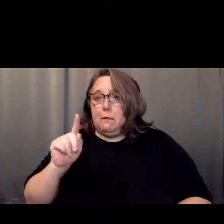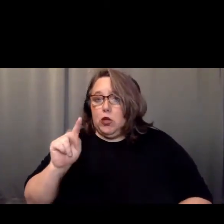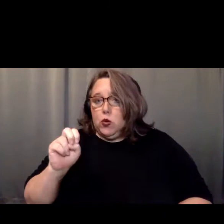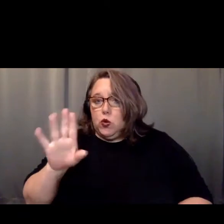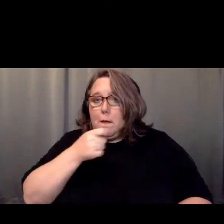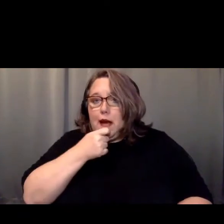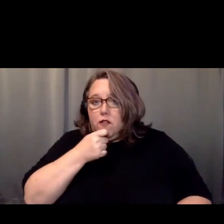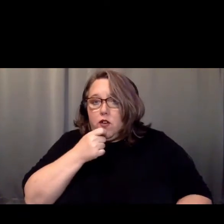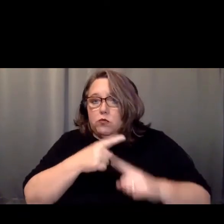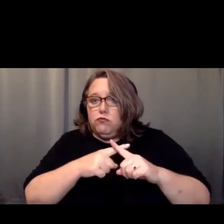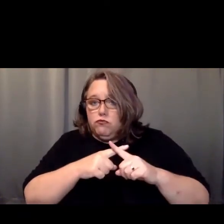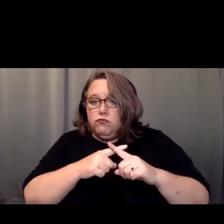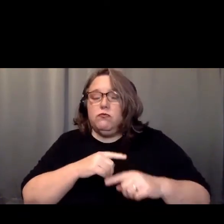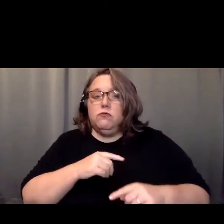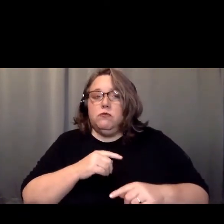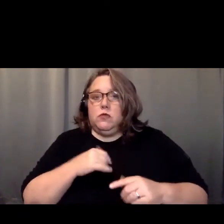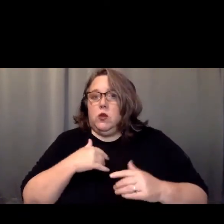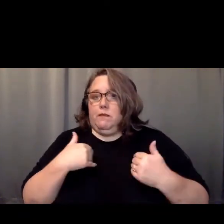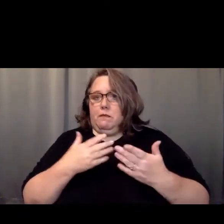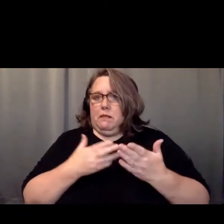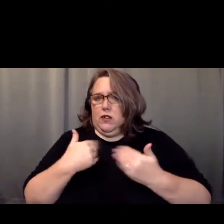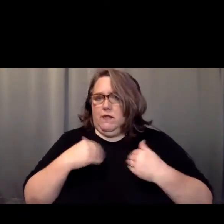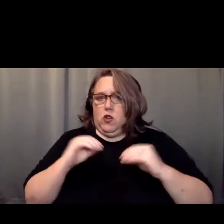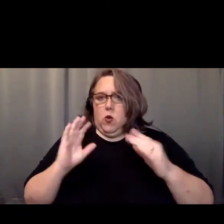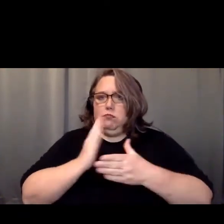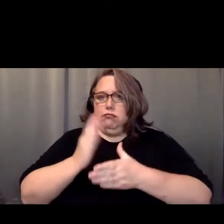just so that there is no interruptions or anything.